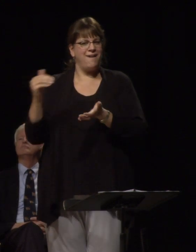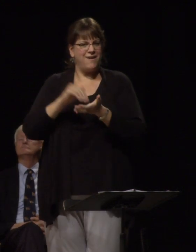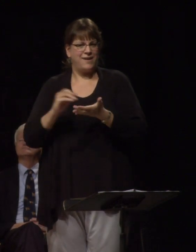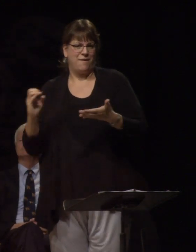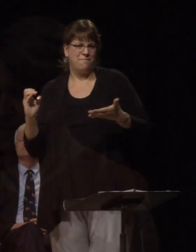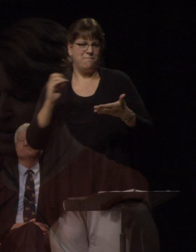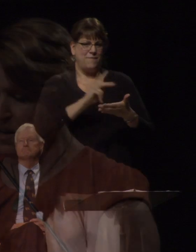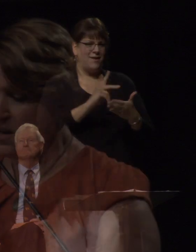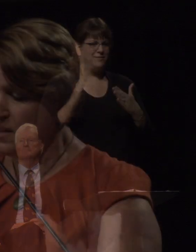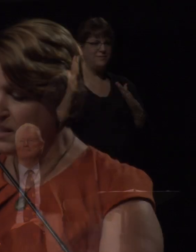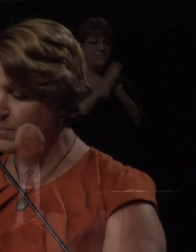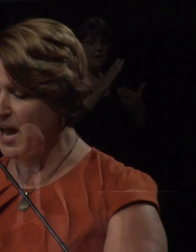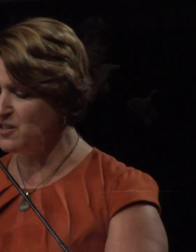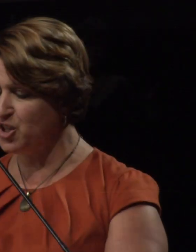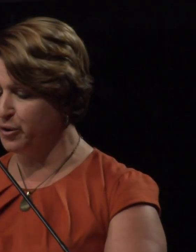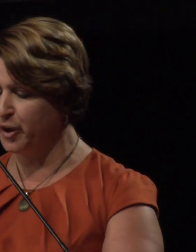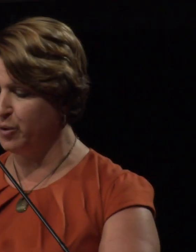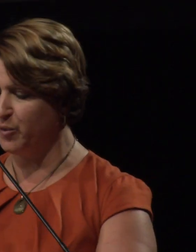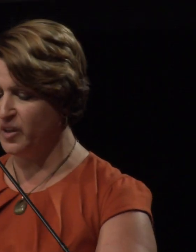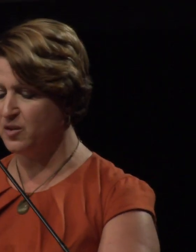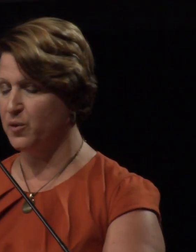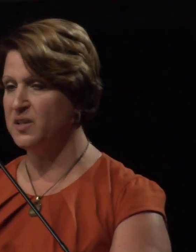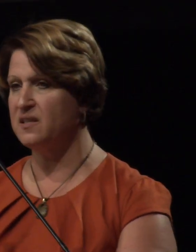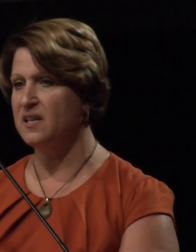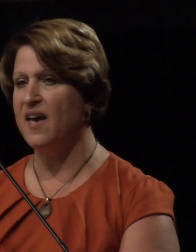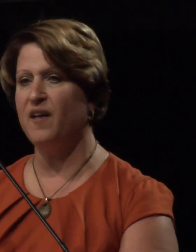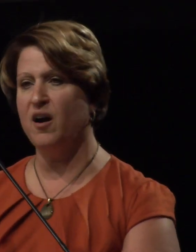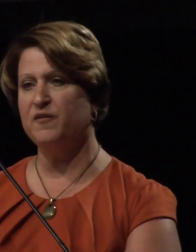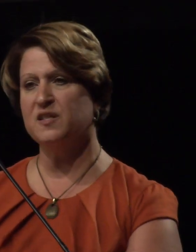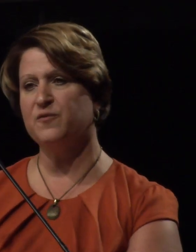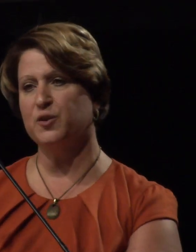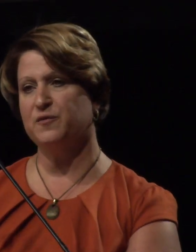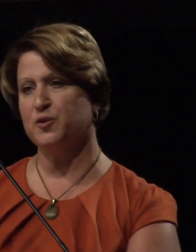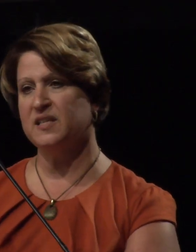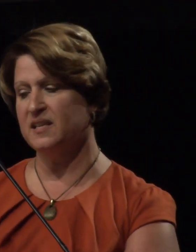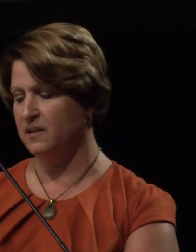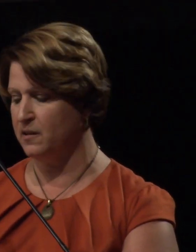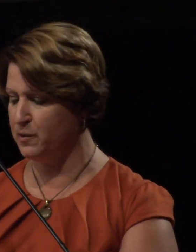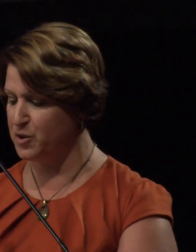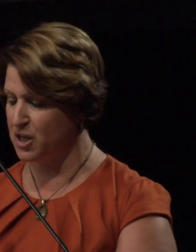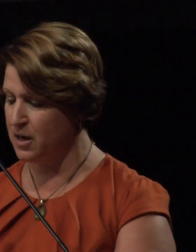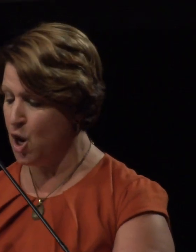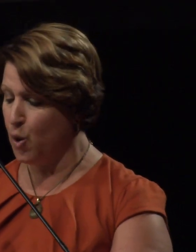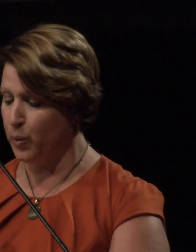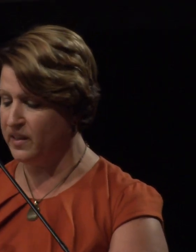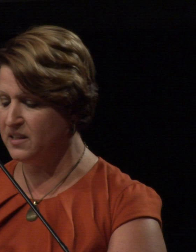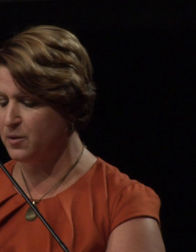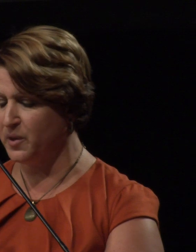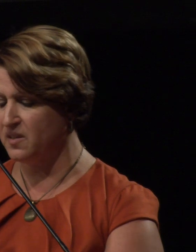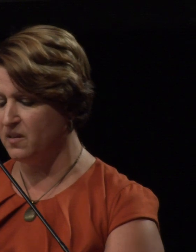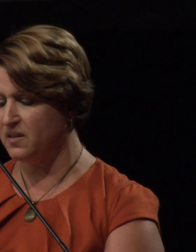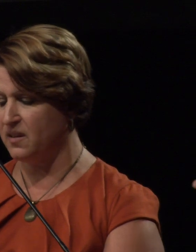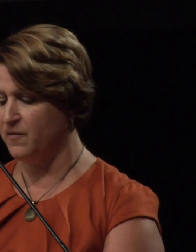CATEGORIES. THIS PAST YEAR, HUMAN RESOURCES AND THE OFFICE FOR DIVERSITY AND INCLUSION, RELEASED THE RESULTS